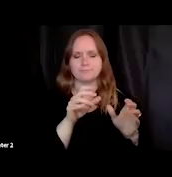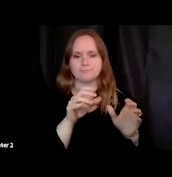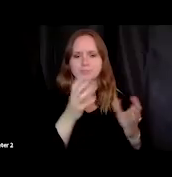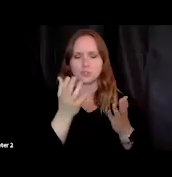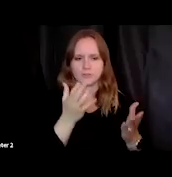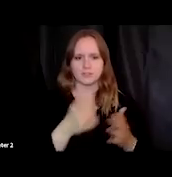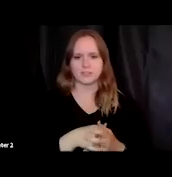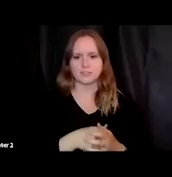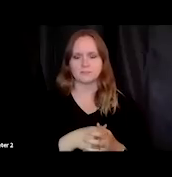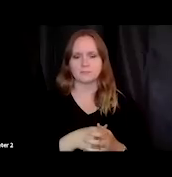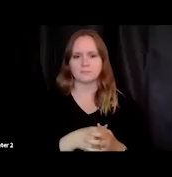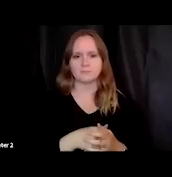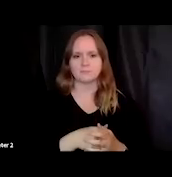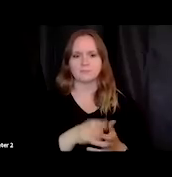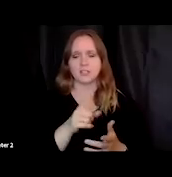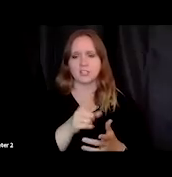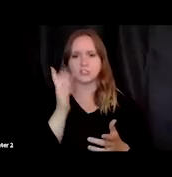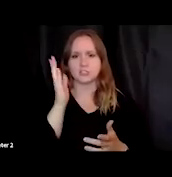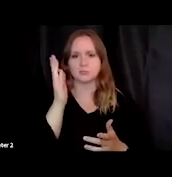and presented to national audiences about treating hoarding.